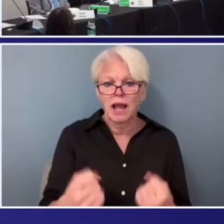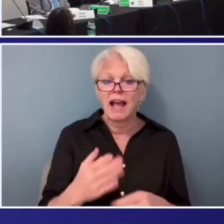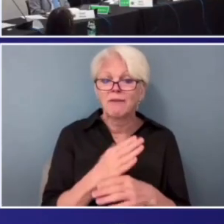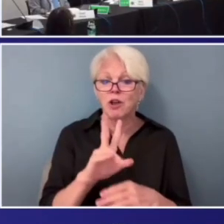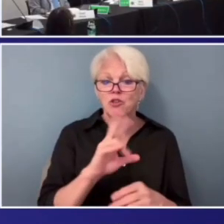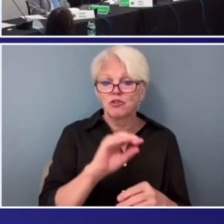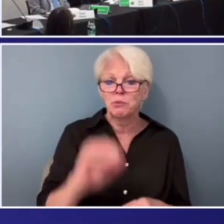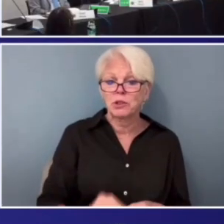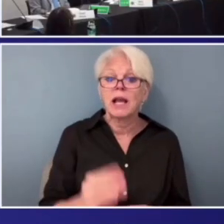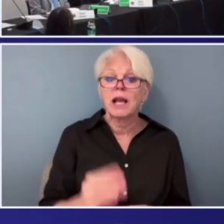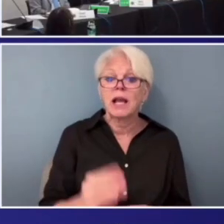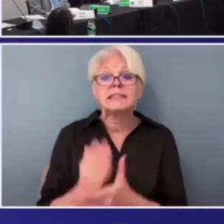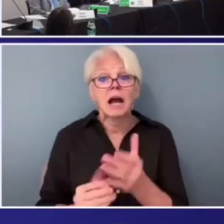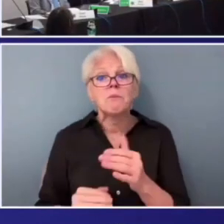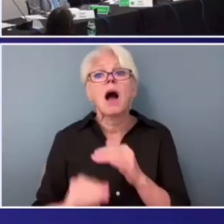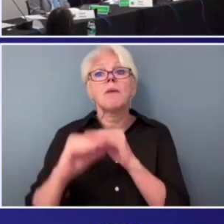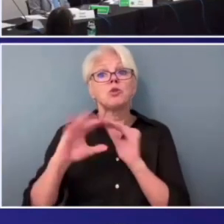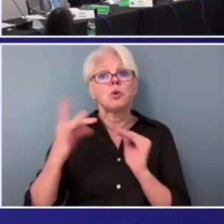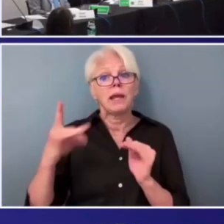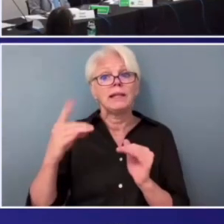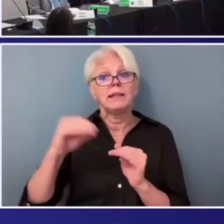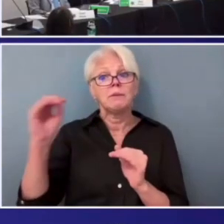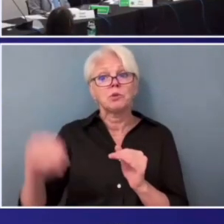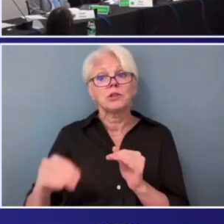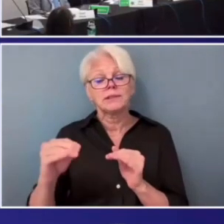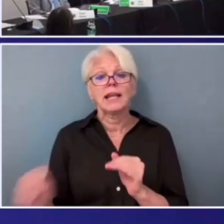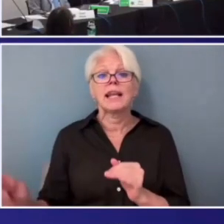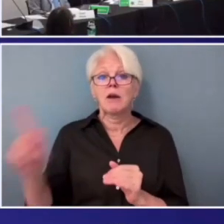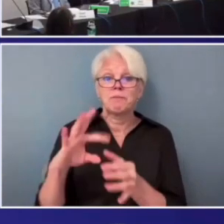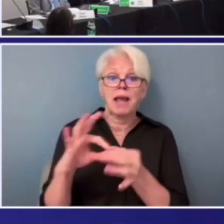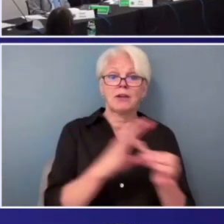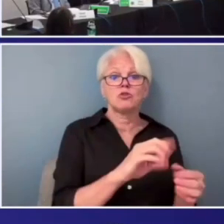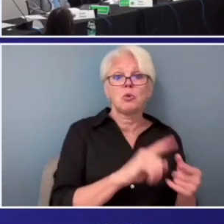And I'll go back to what Andy said that 18%